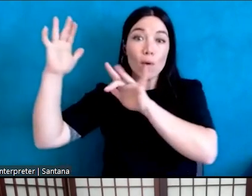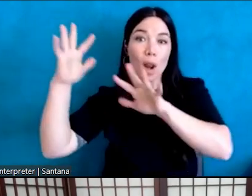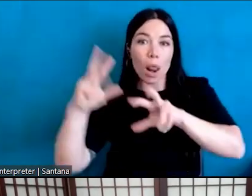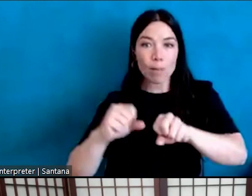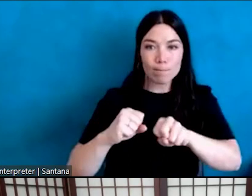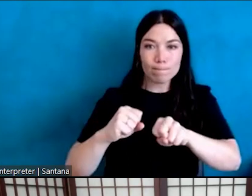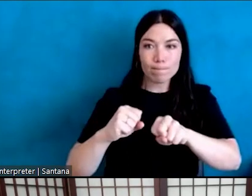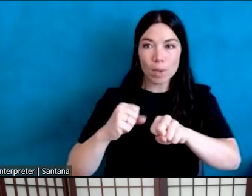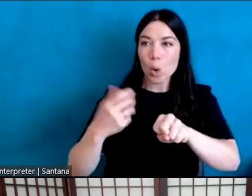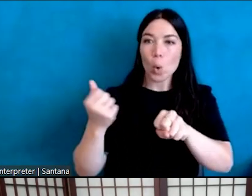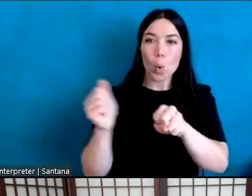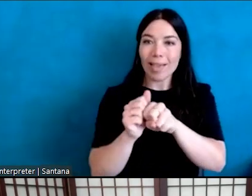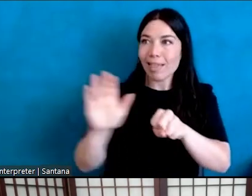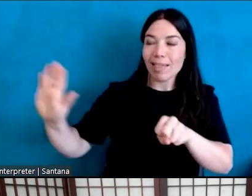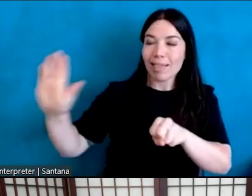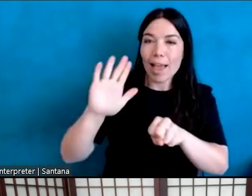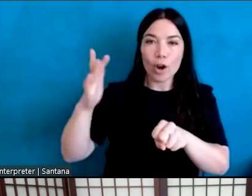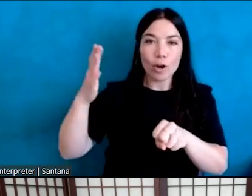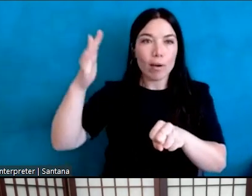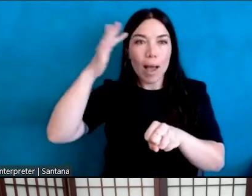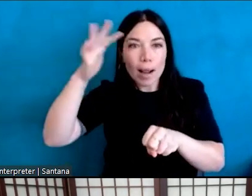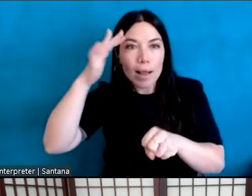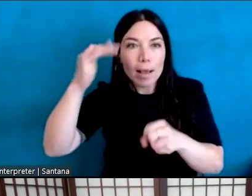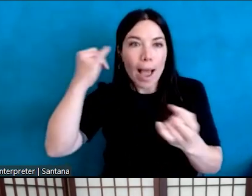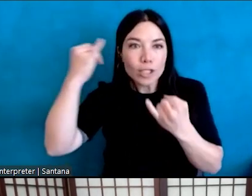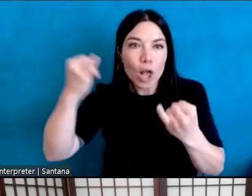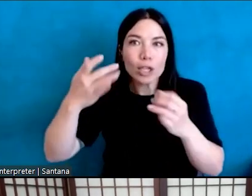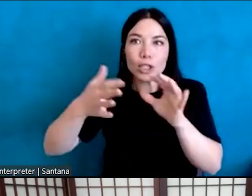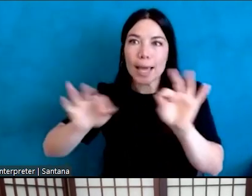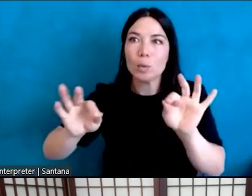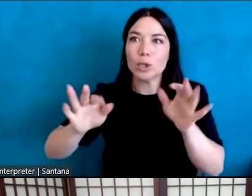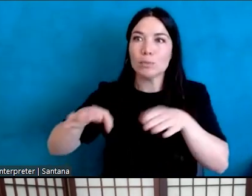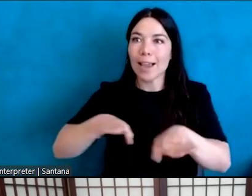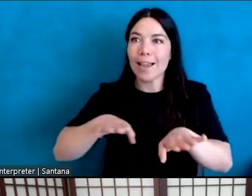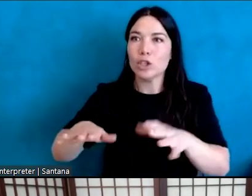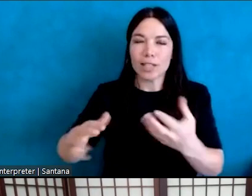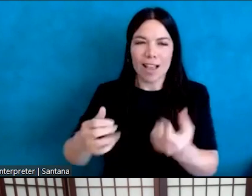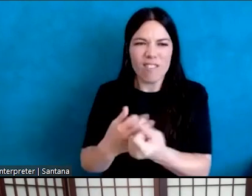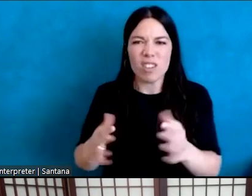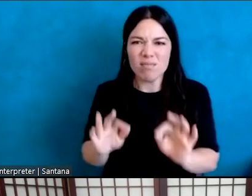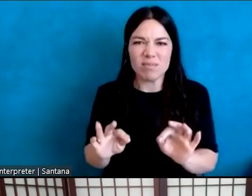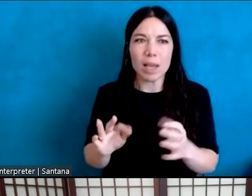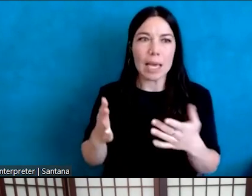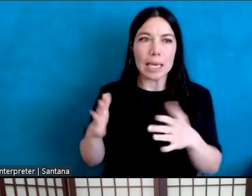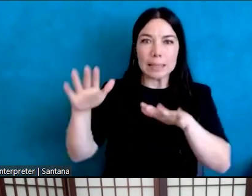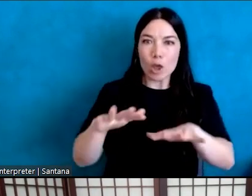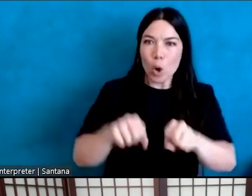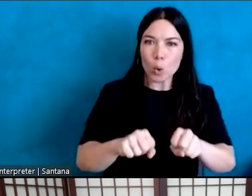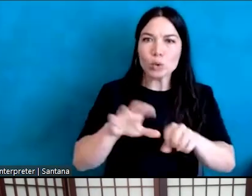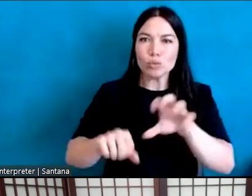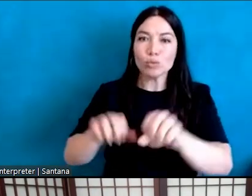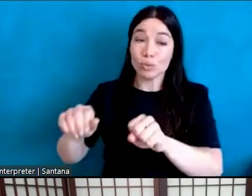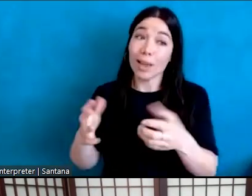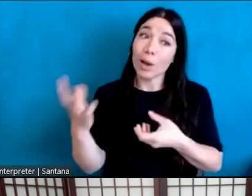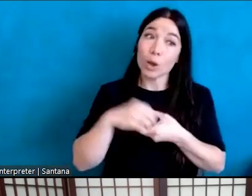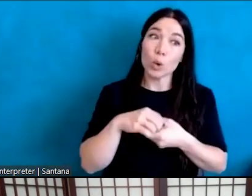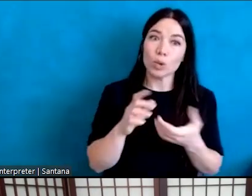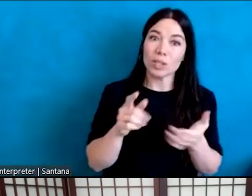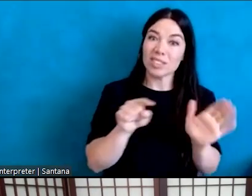including notions of speakerhood. Settler colonialism entails genocide, removal and erasure of indigenous peoples and languages;